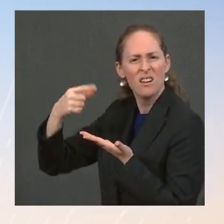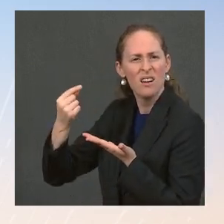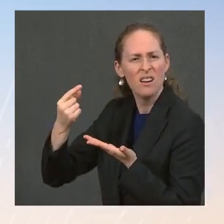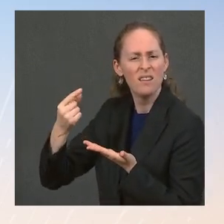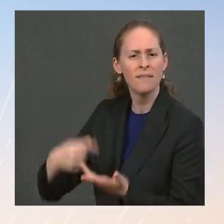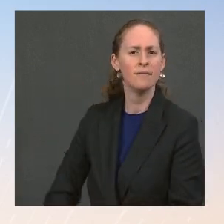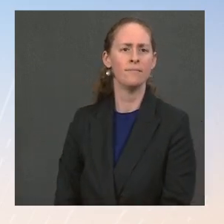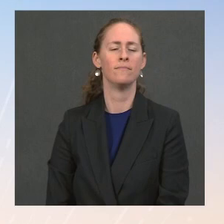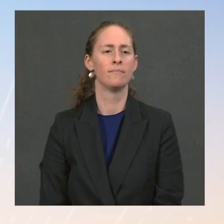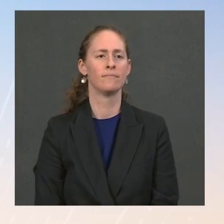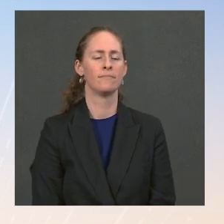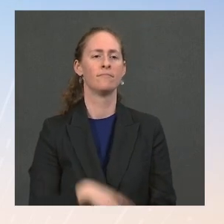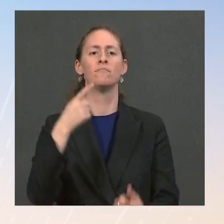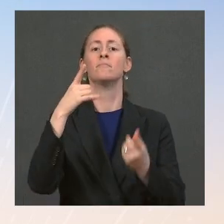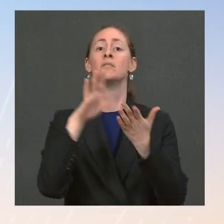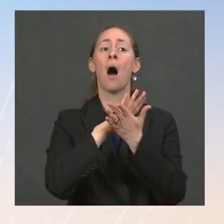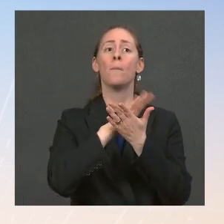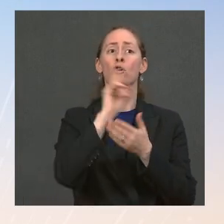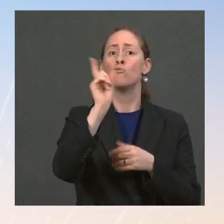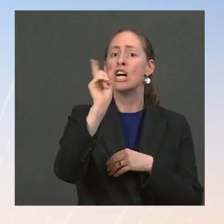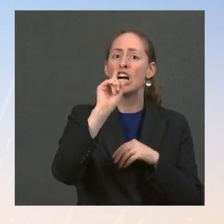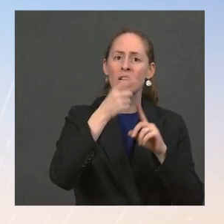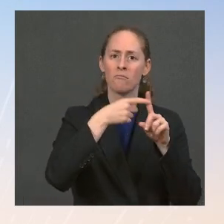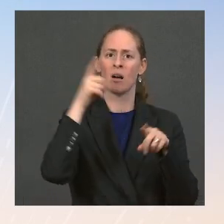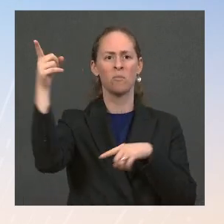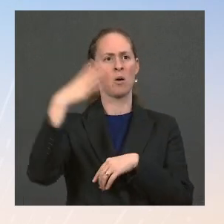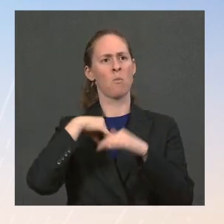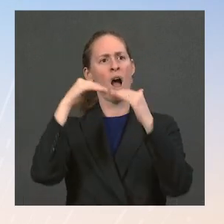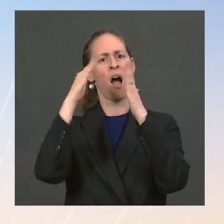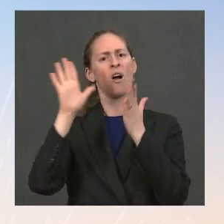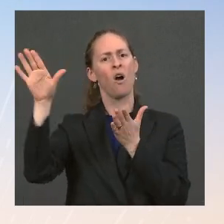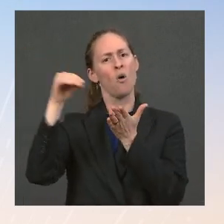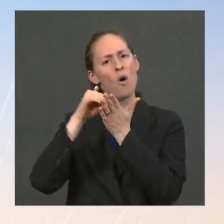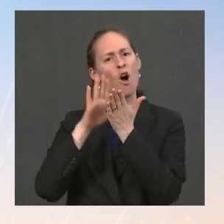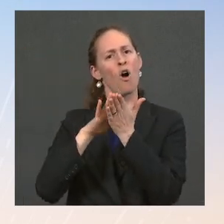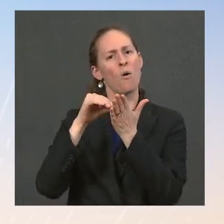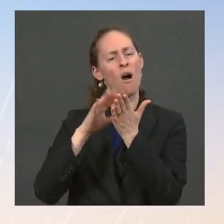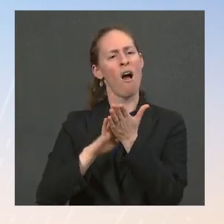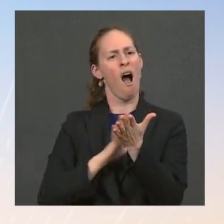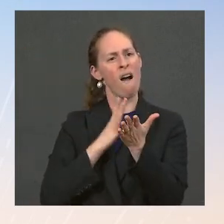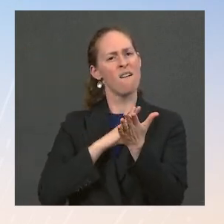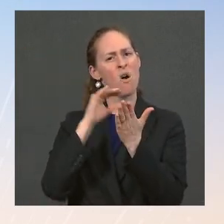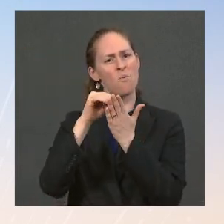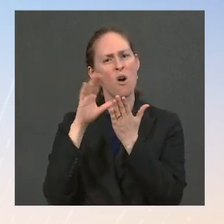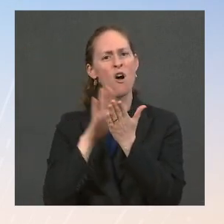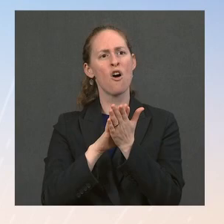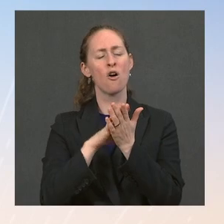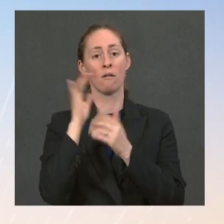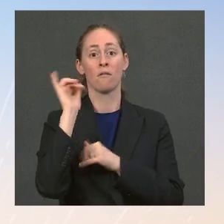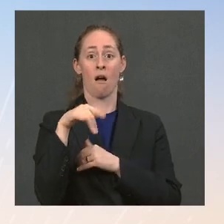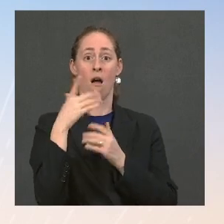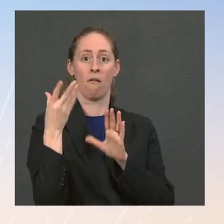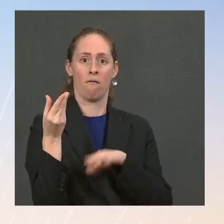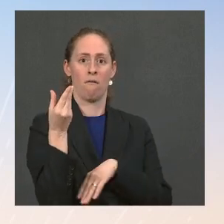to the Select Committee's request to the archivist. And so, there is a process where the former President